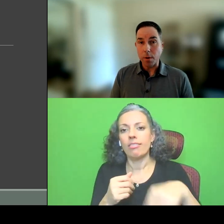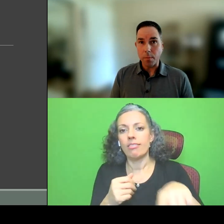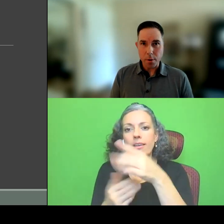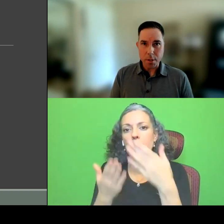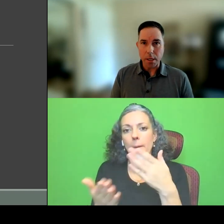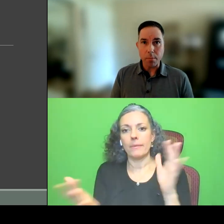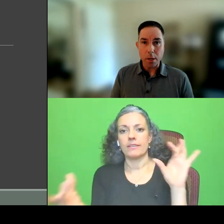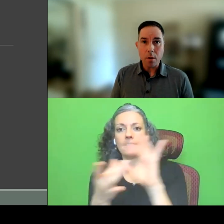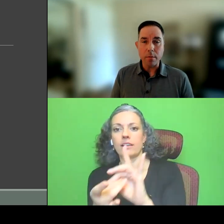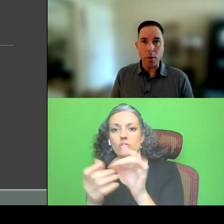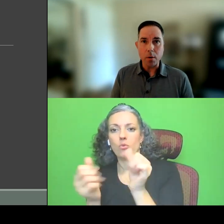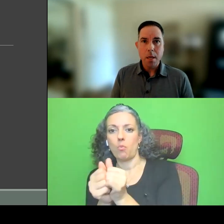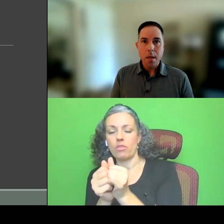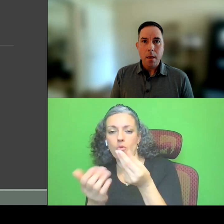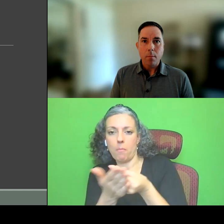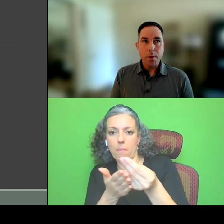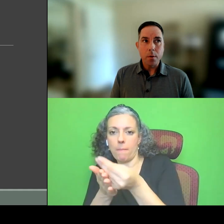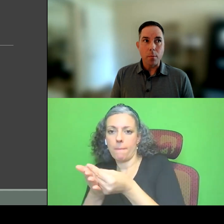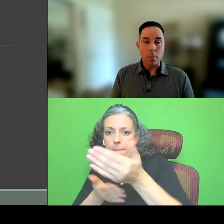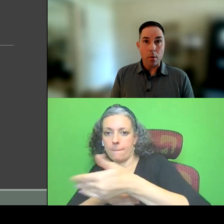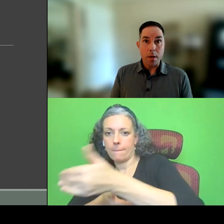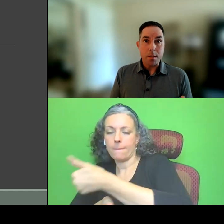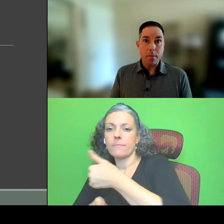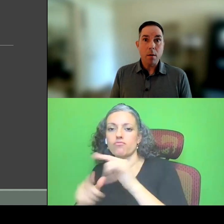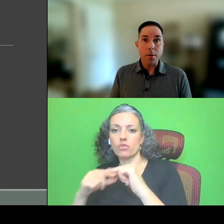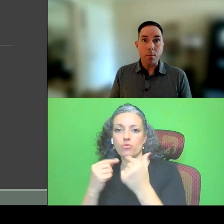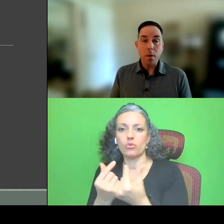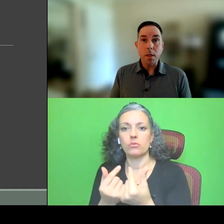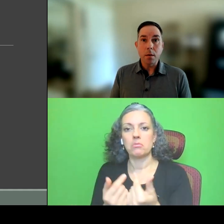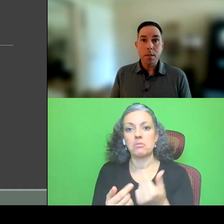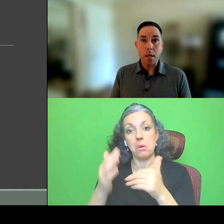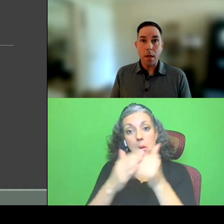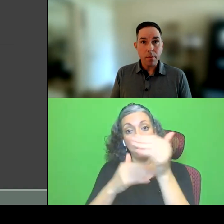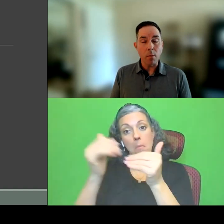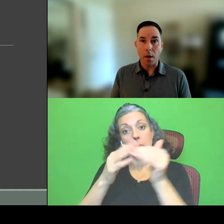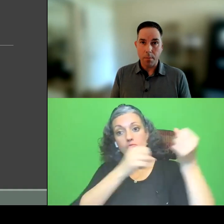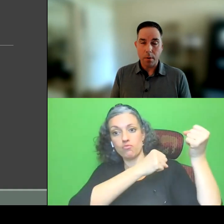with purchasing and procurement folks to build a more robust environment to really set everybody up